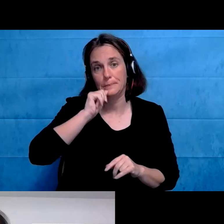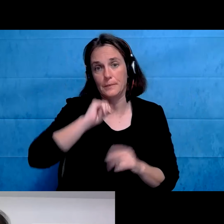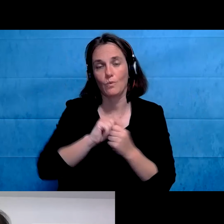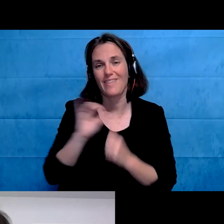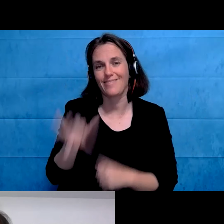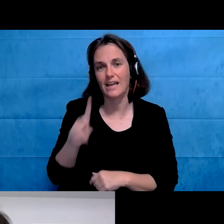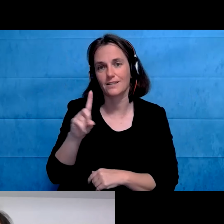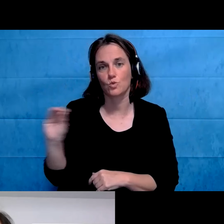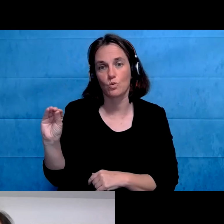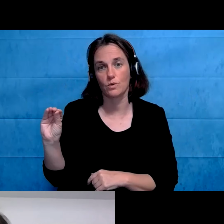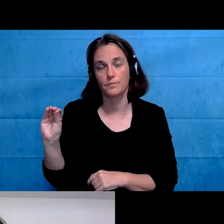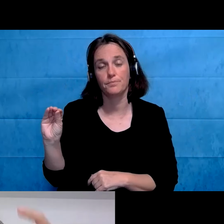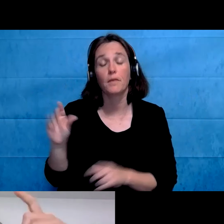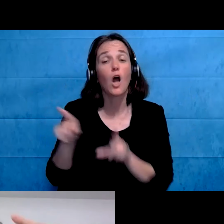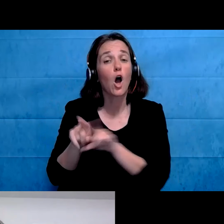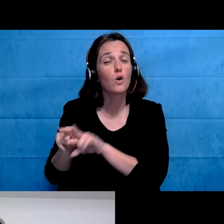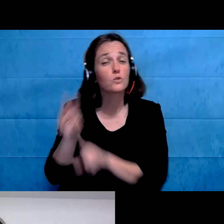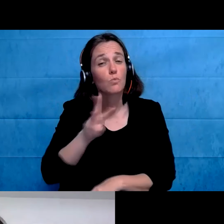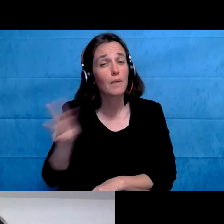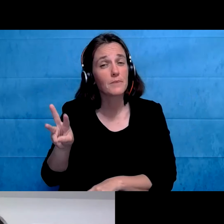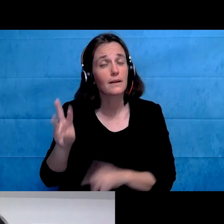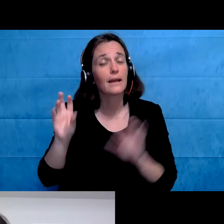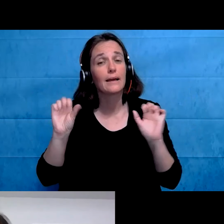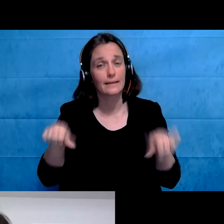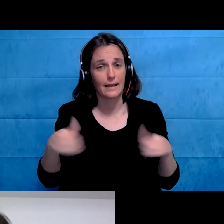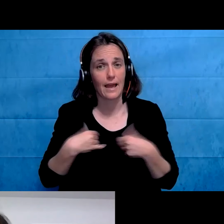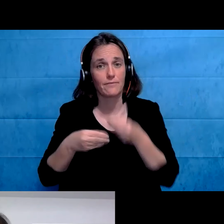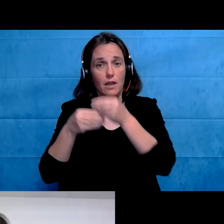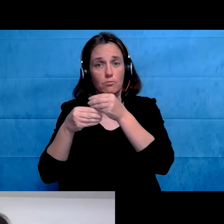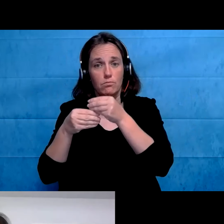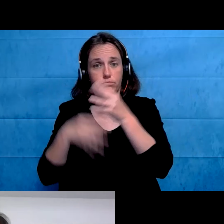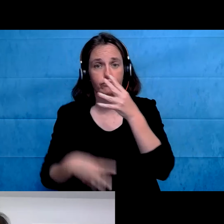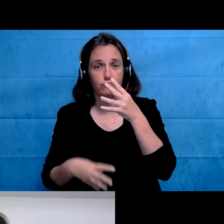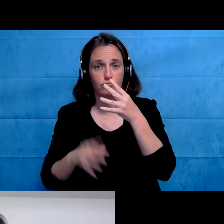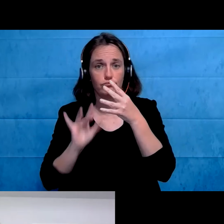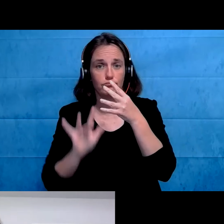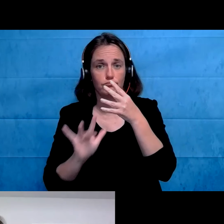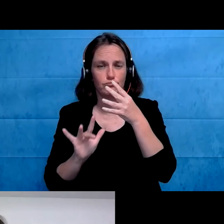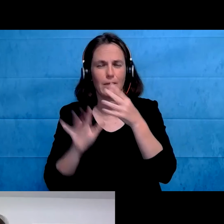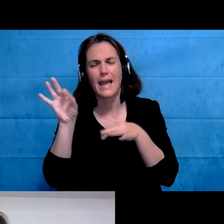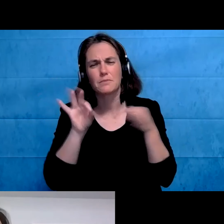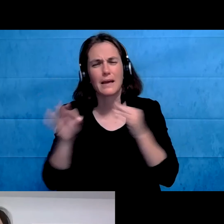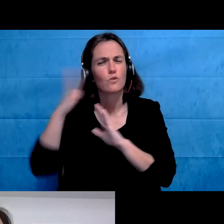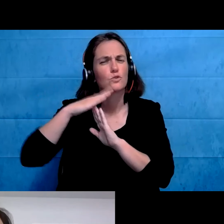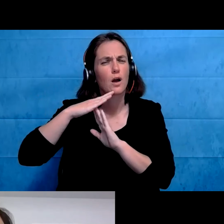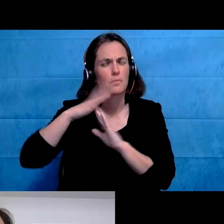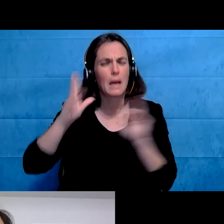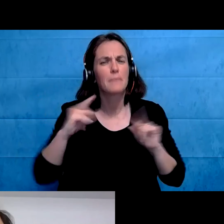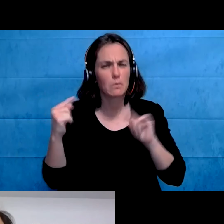Also on your website, you can always have a dropdown ticker explaining at the top 'cause yeah, most people go to the homepage of the website,